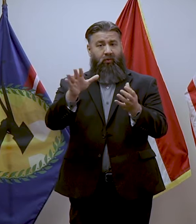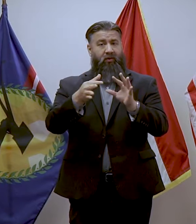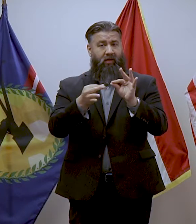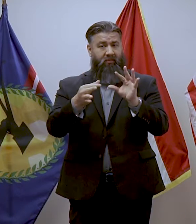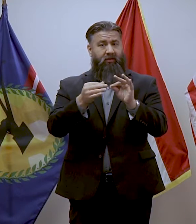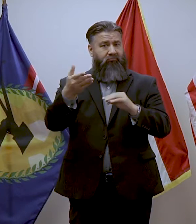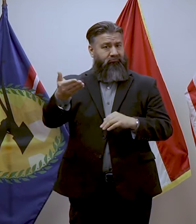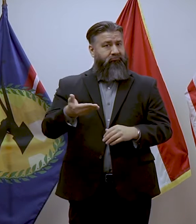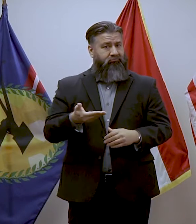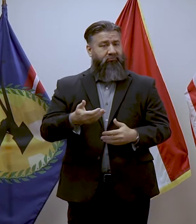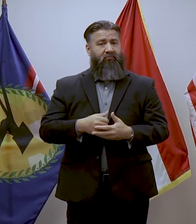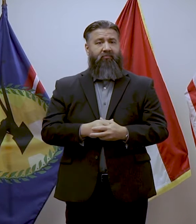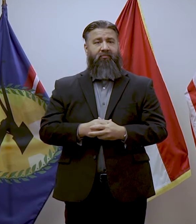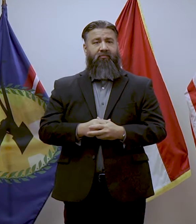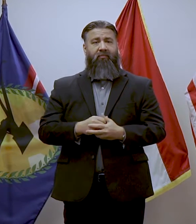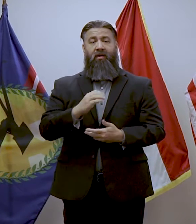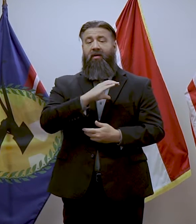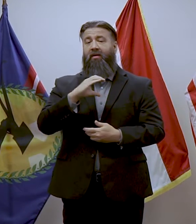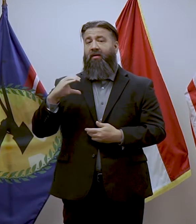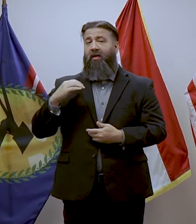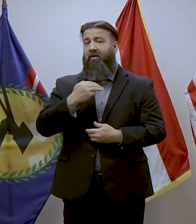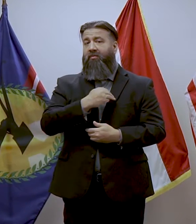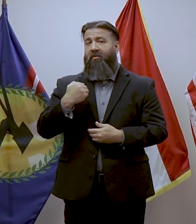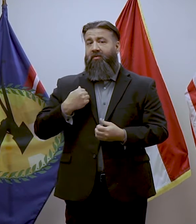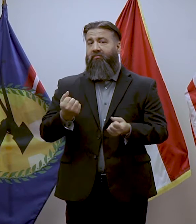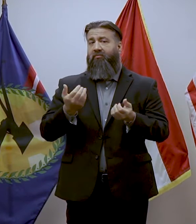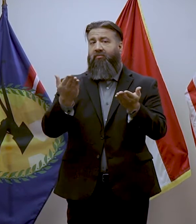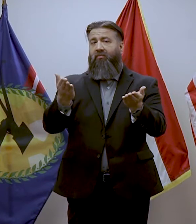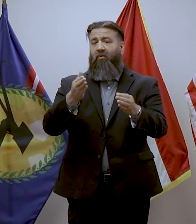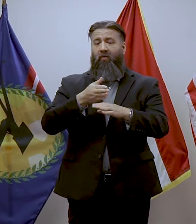Council members have brought forward about $160 million in proposals